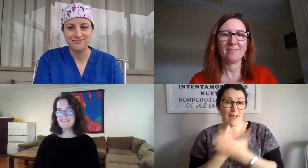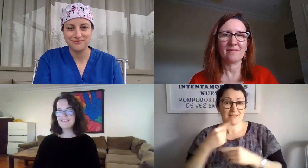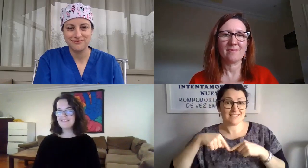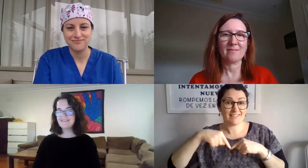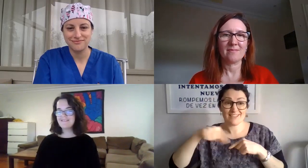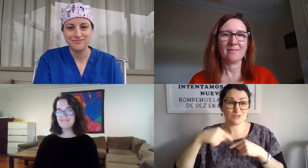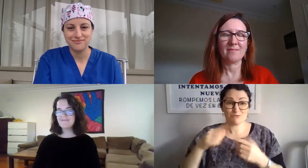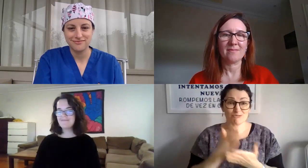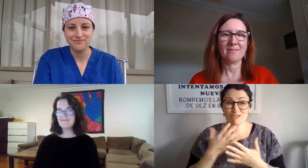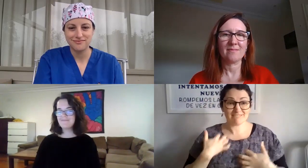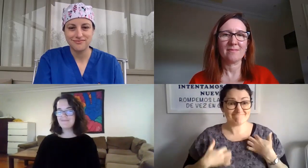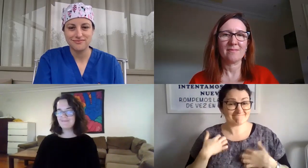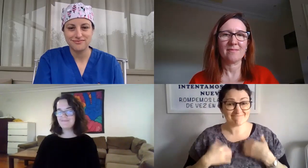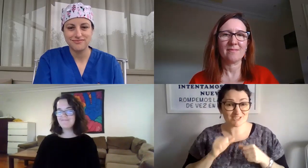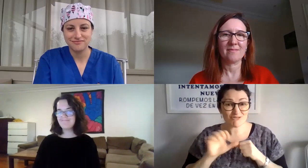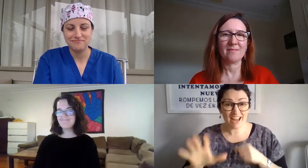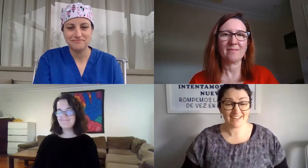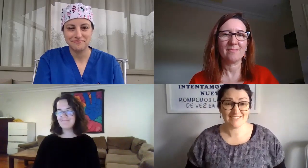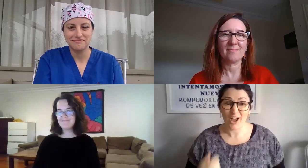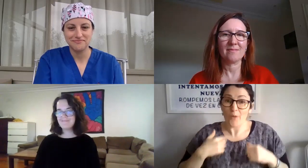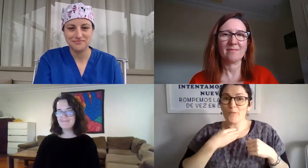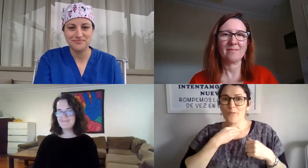information lots of good things happening. so just enjoy it.